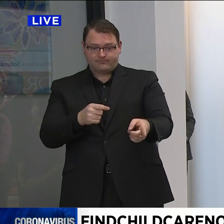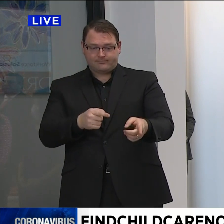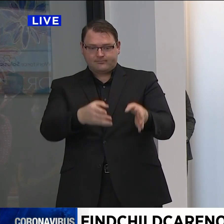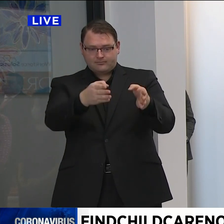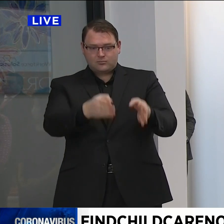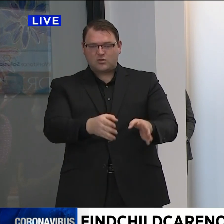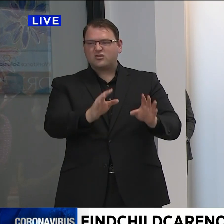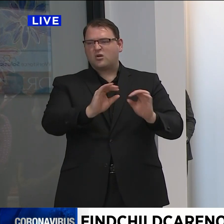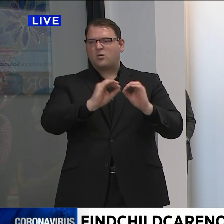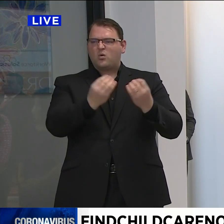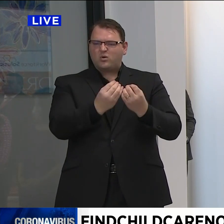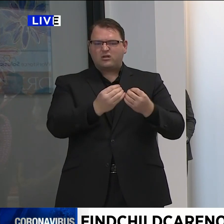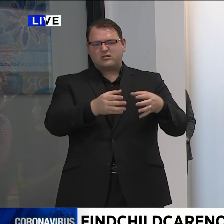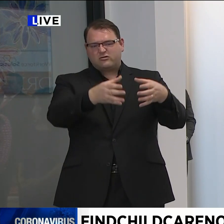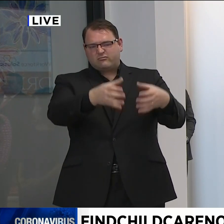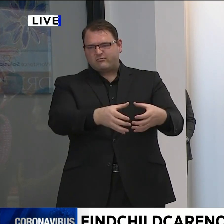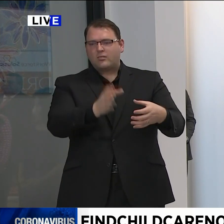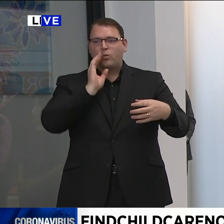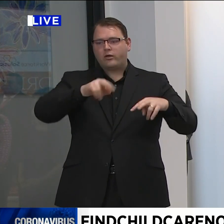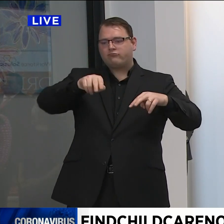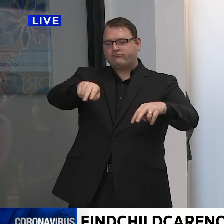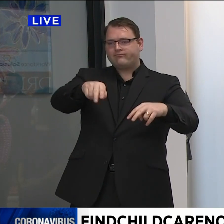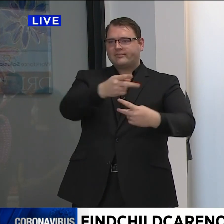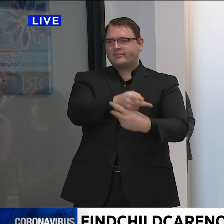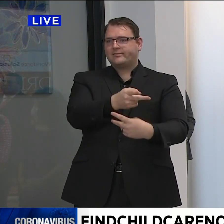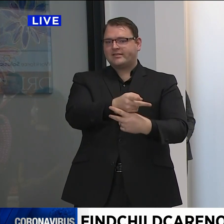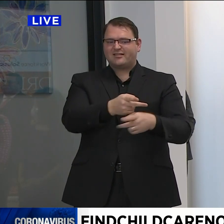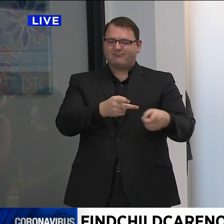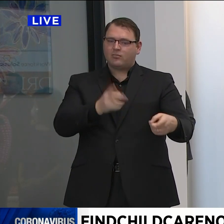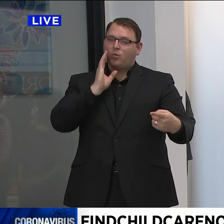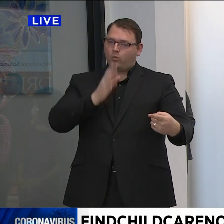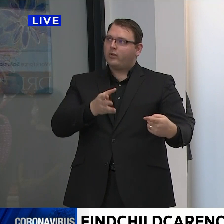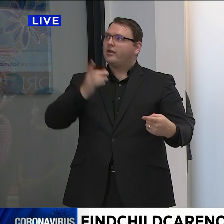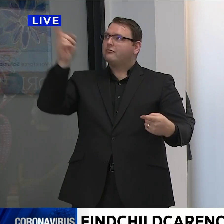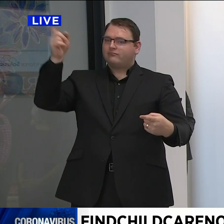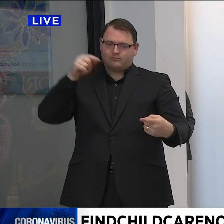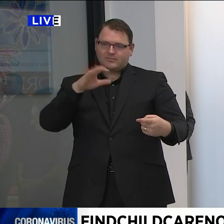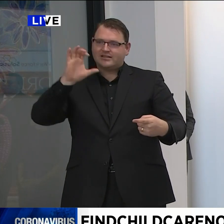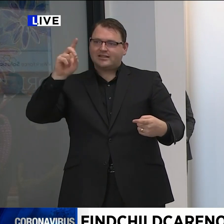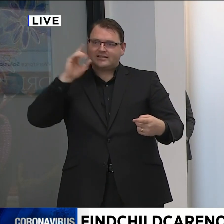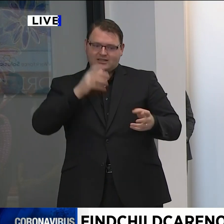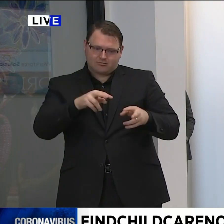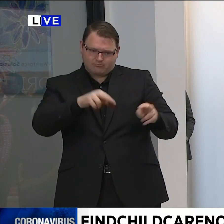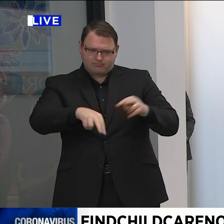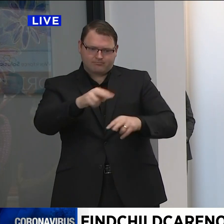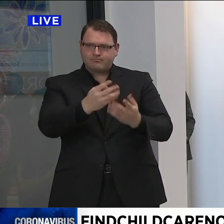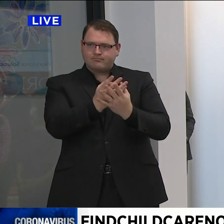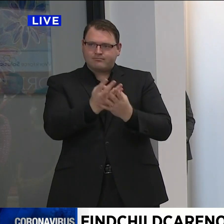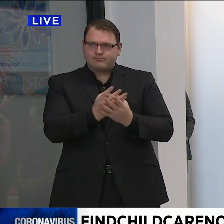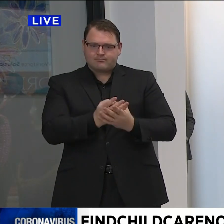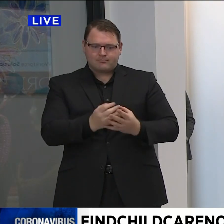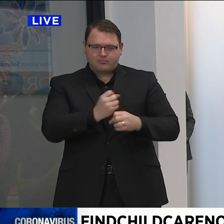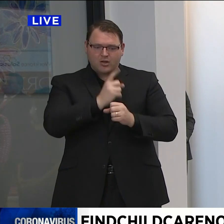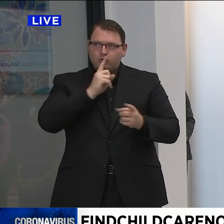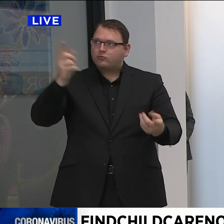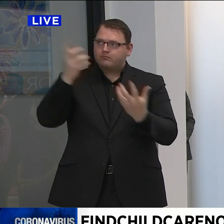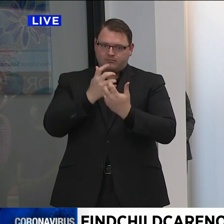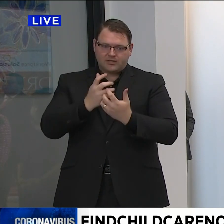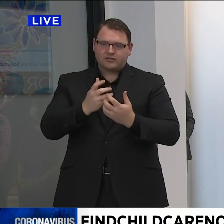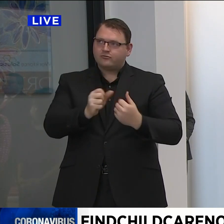other languages as well and folks will be paired and folks will be paired with a I’m a child care with a I’m a child care provider these providers are provider these providers are screened to ensure that they’re screened to ensure that they’re following CDC guidelines for